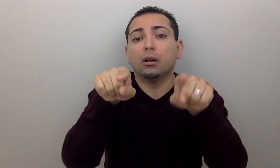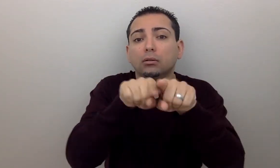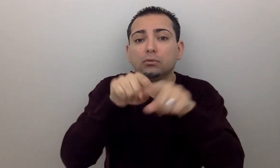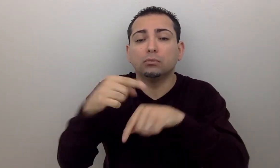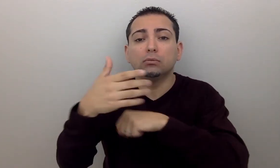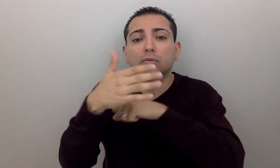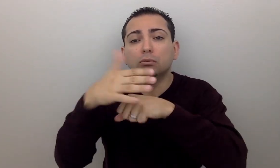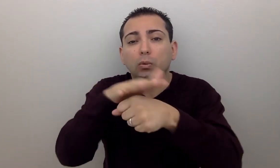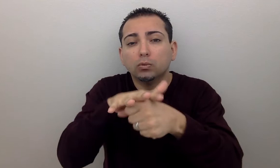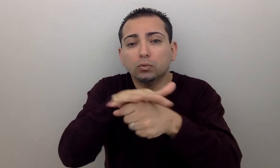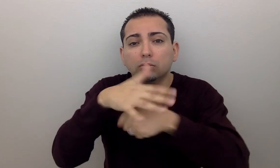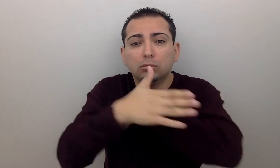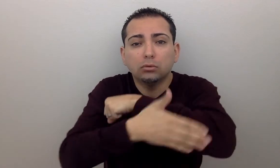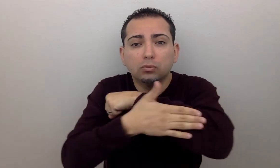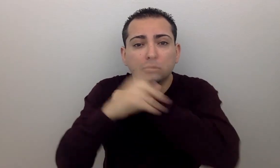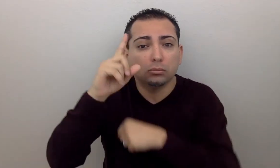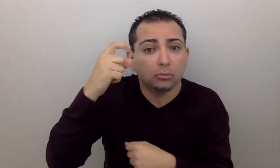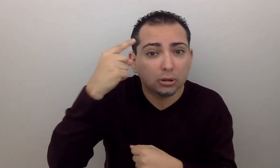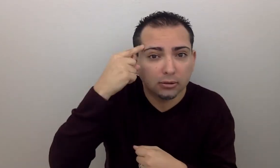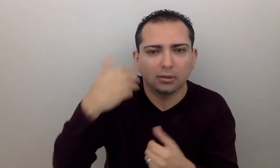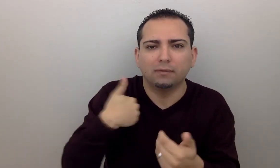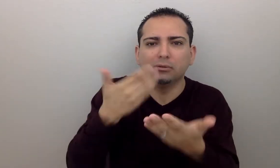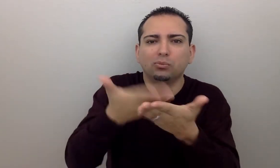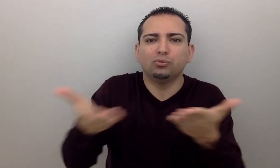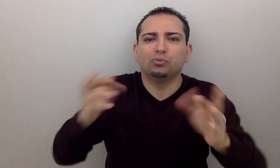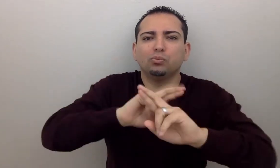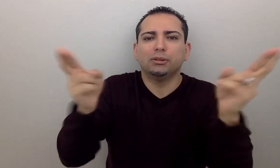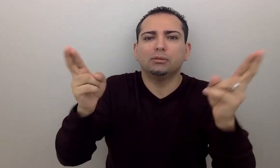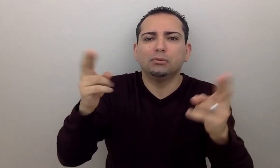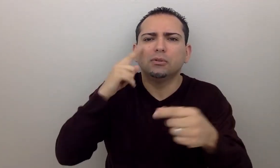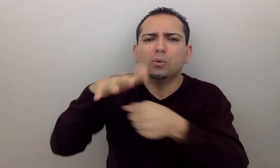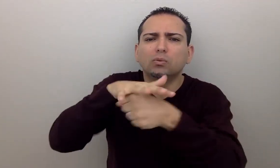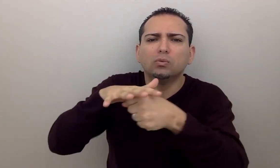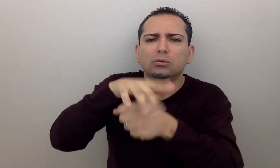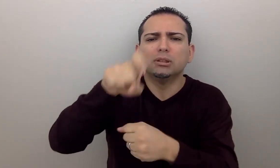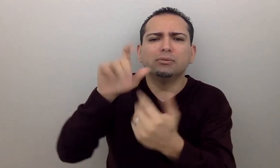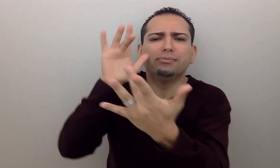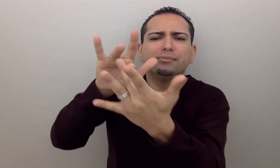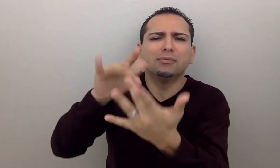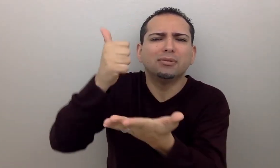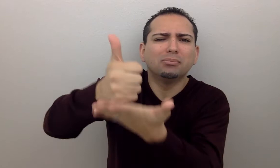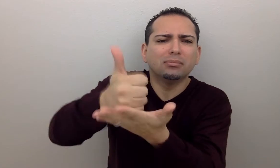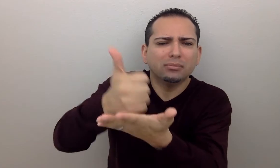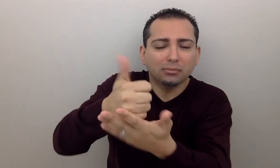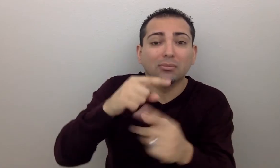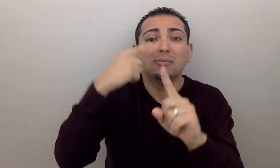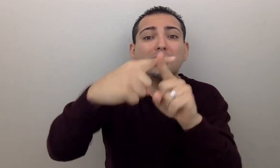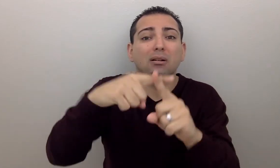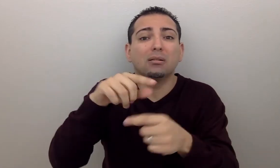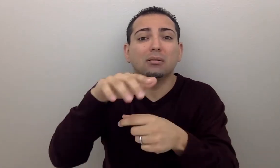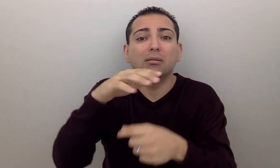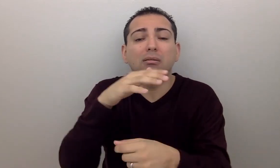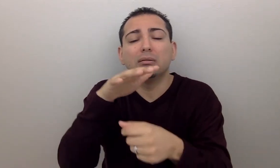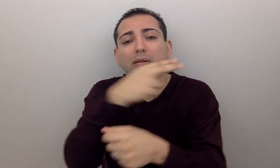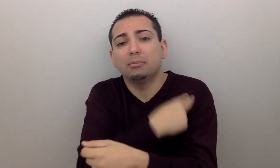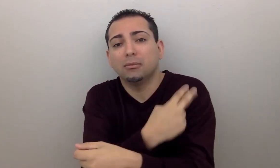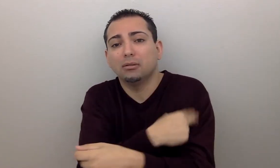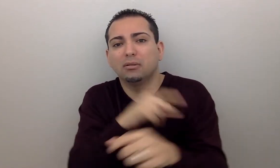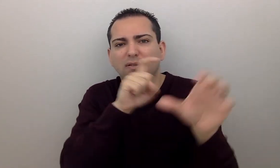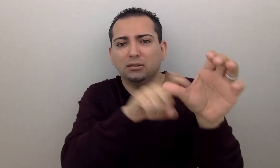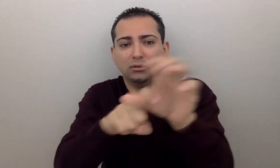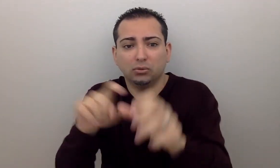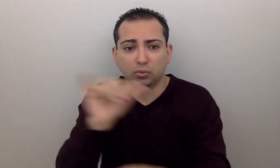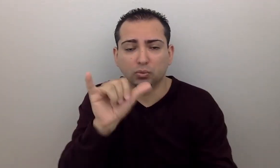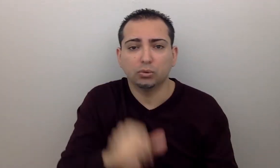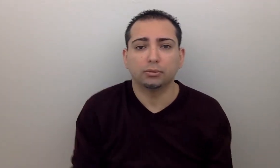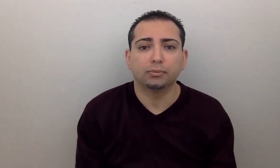Local government have contact location and resources to help, also some work and local hospital affiliations.